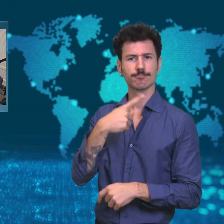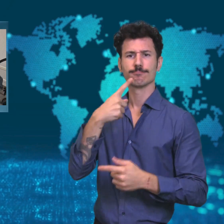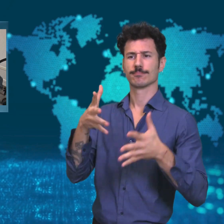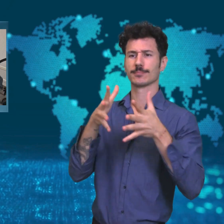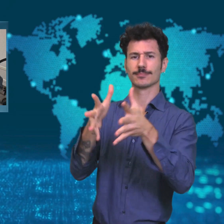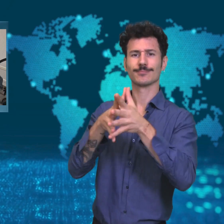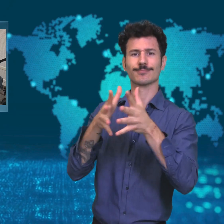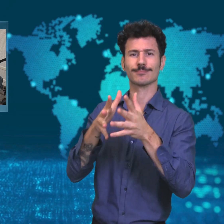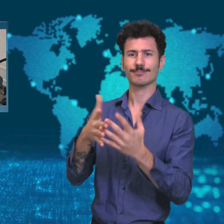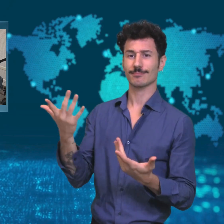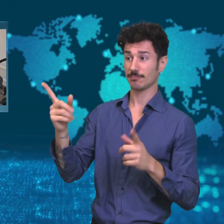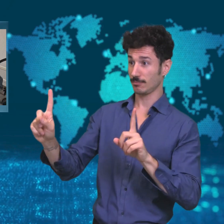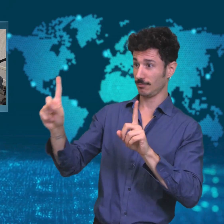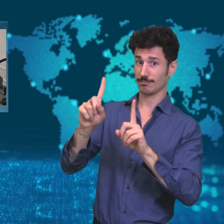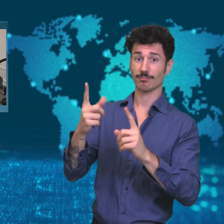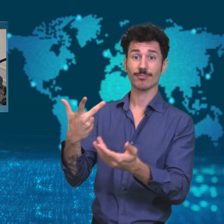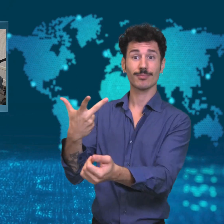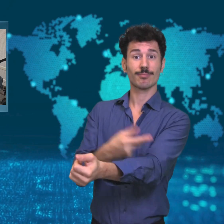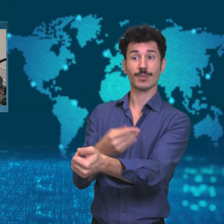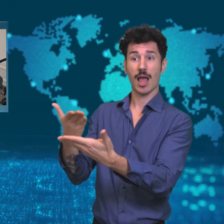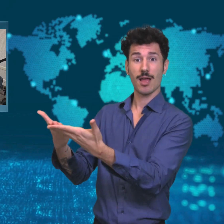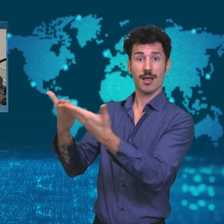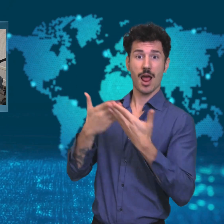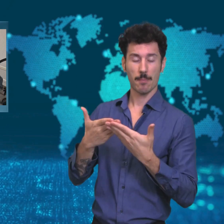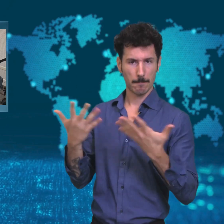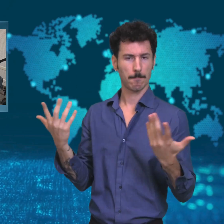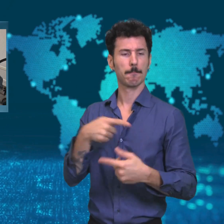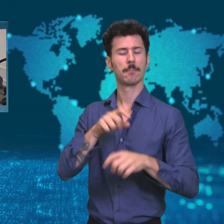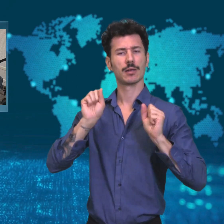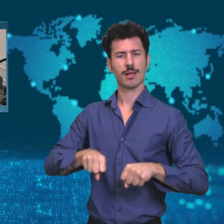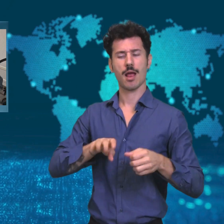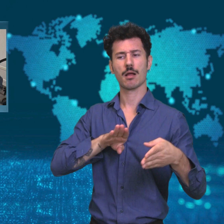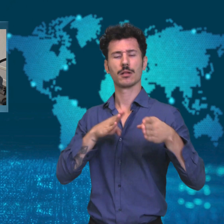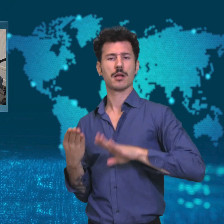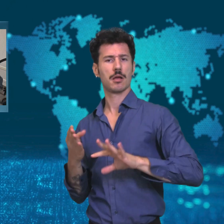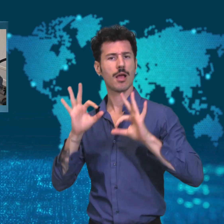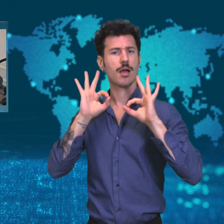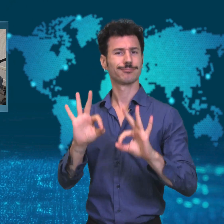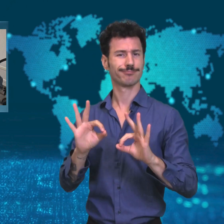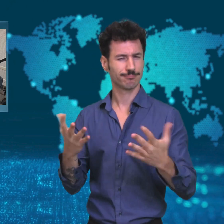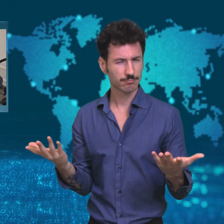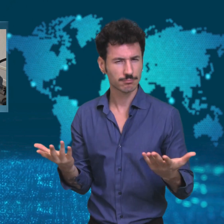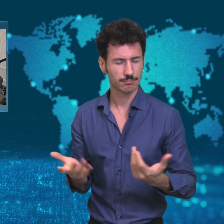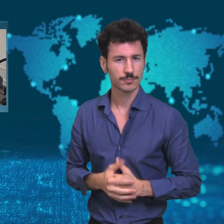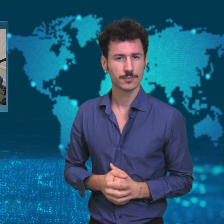He claims such a law would allow him to “die in dignity.”